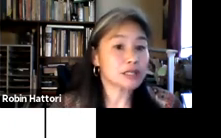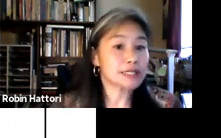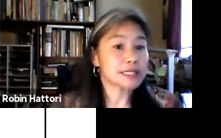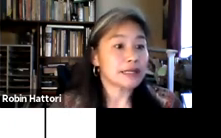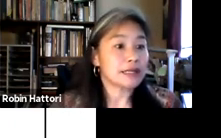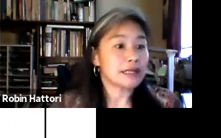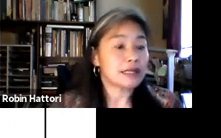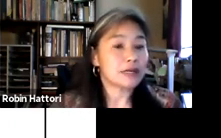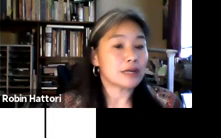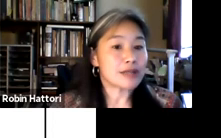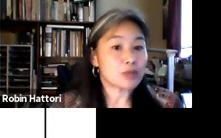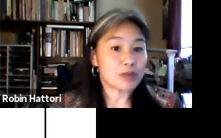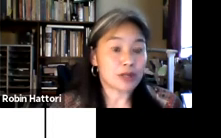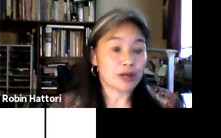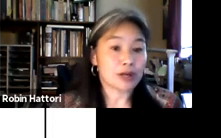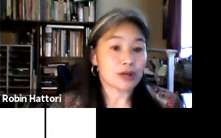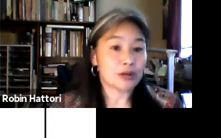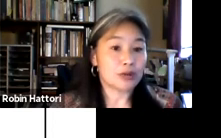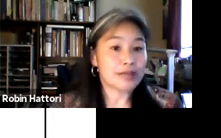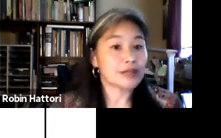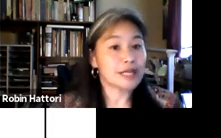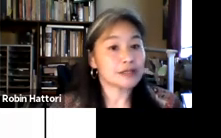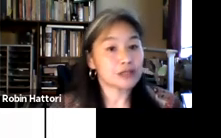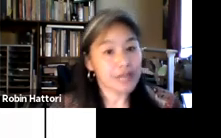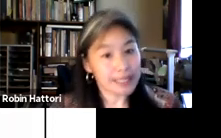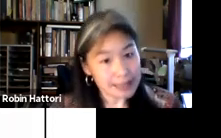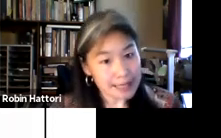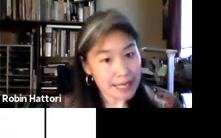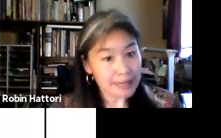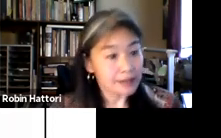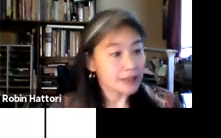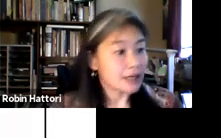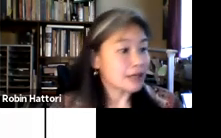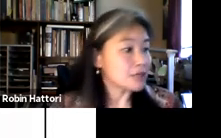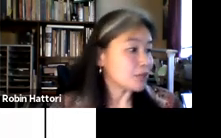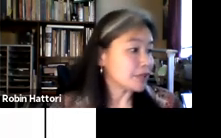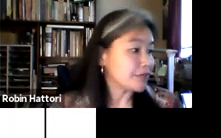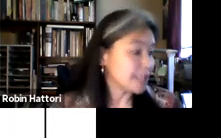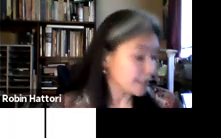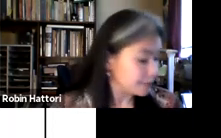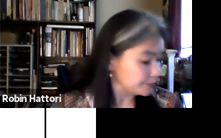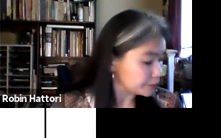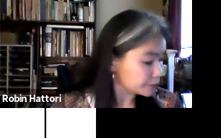my father's side, this is the Tory side. He definitely was concerned about the militarization of Japan that was